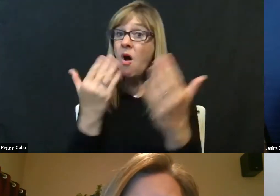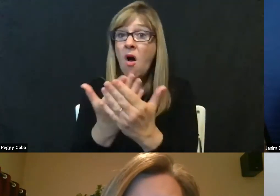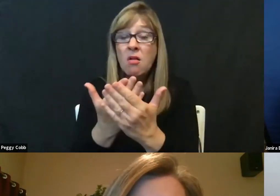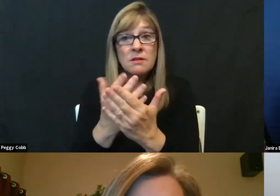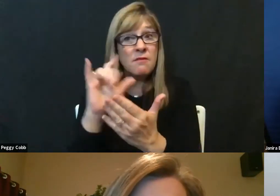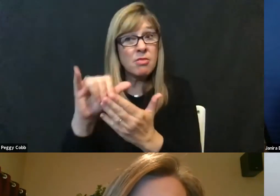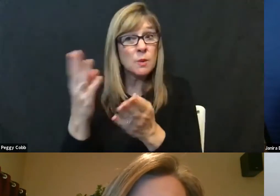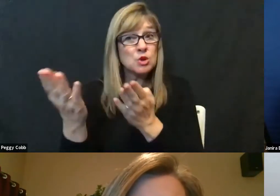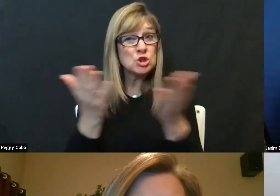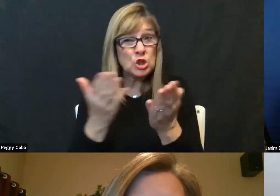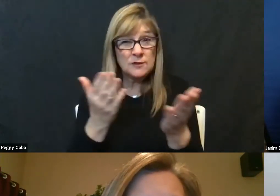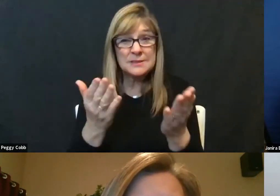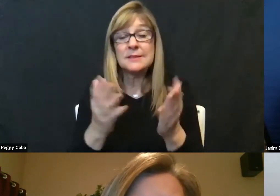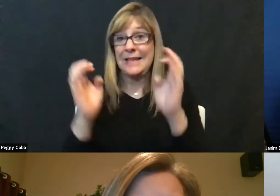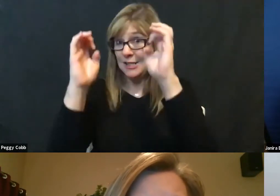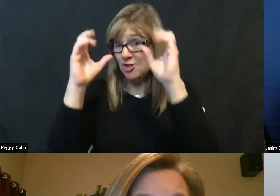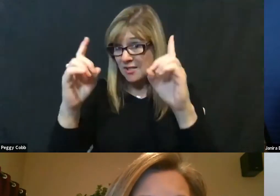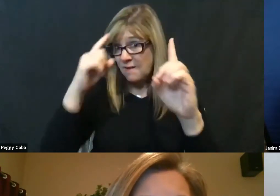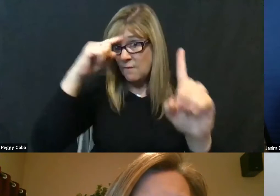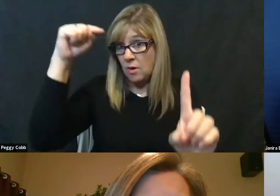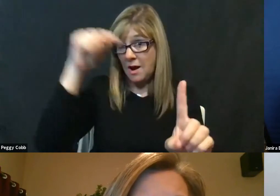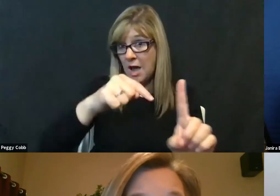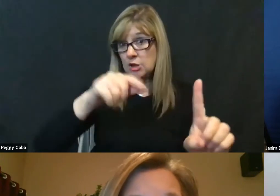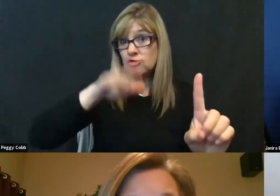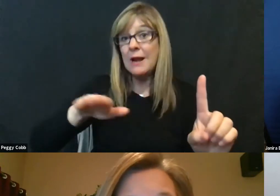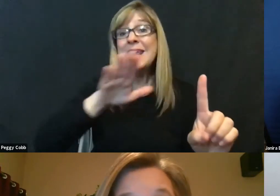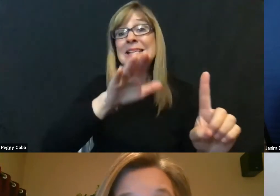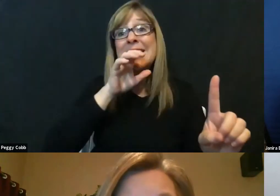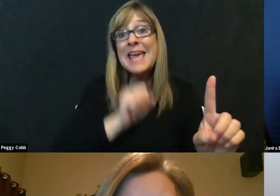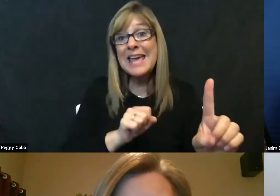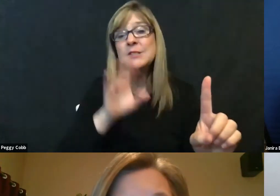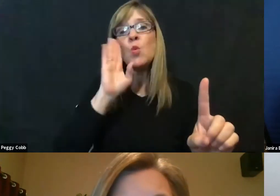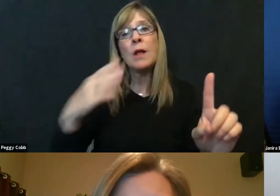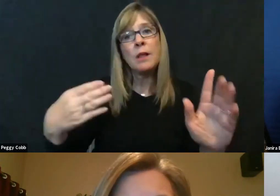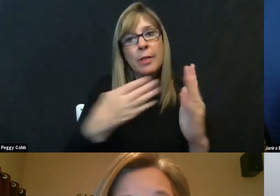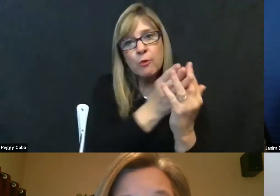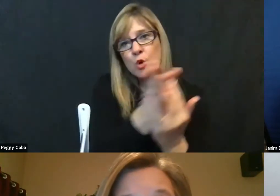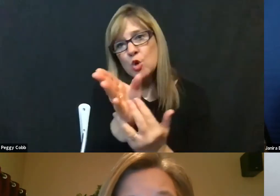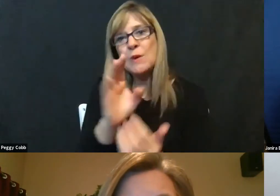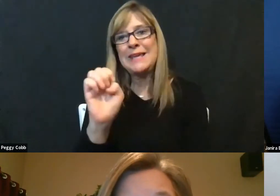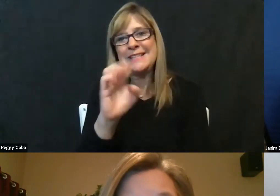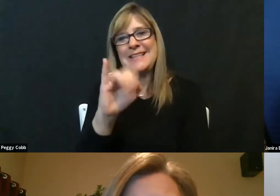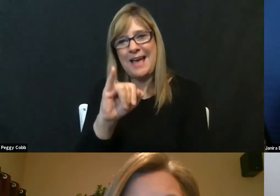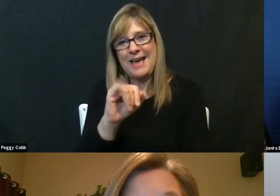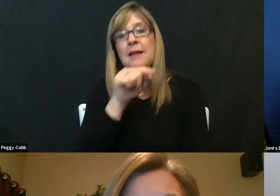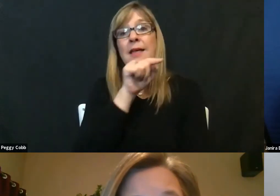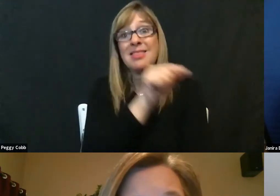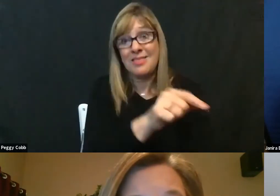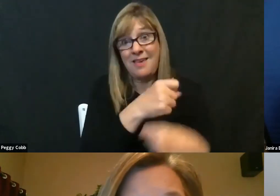educationally for a child Micah's age are going to go through ECI and then they make sure that the teacher